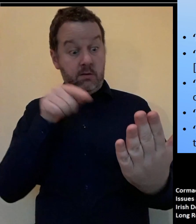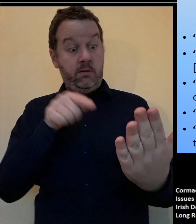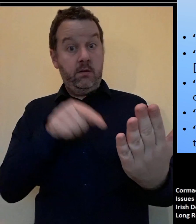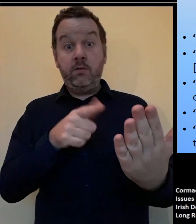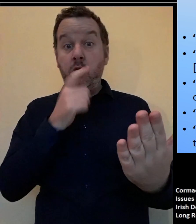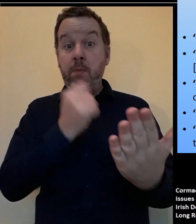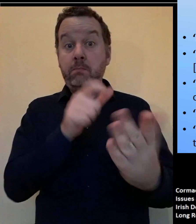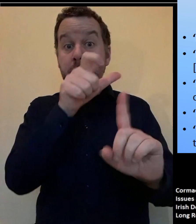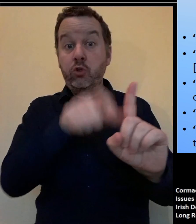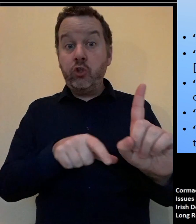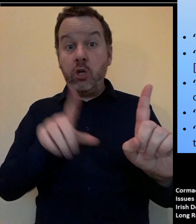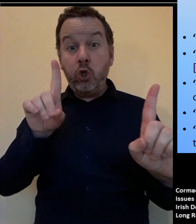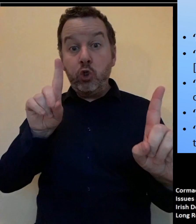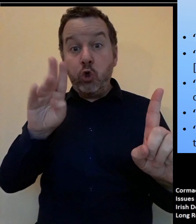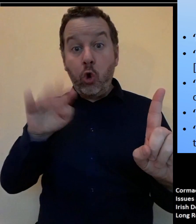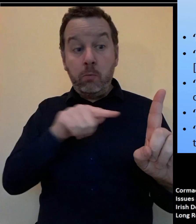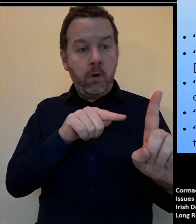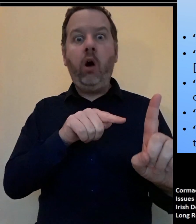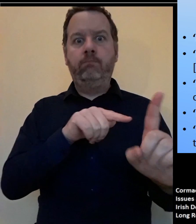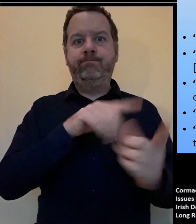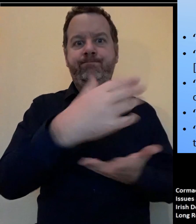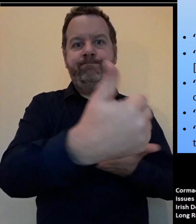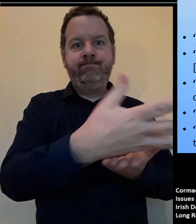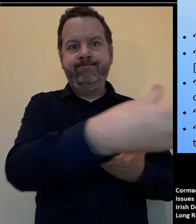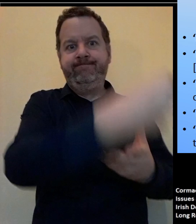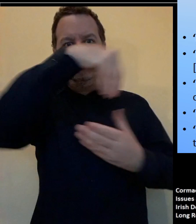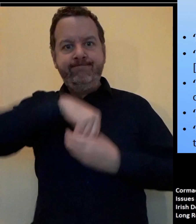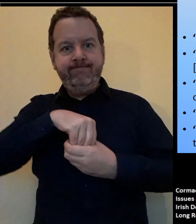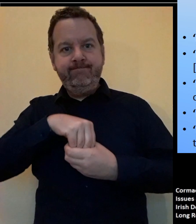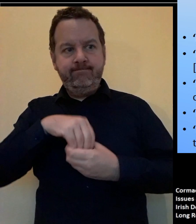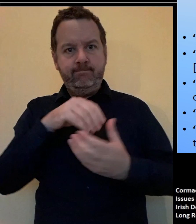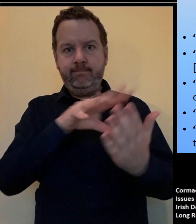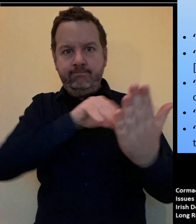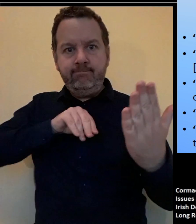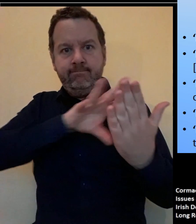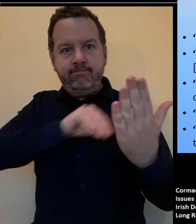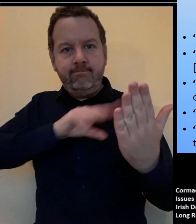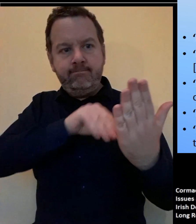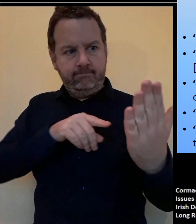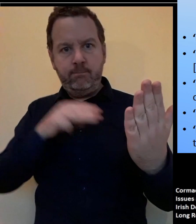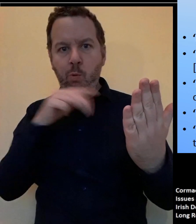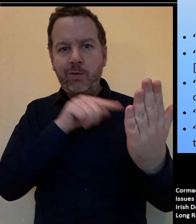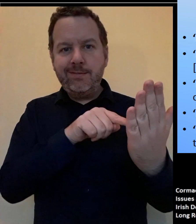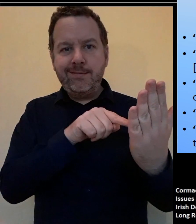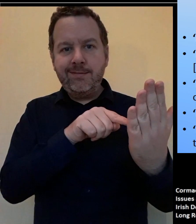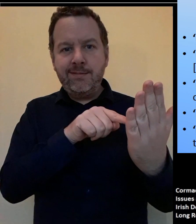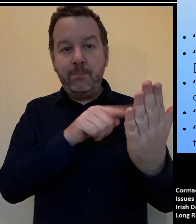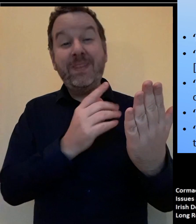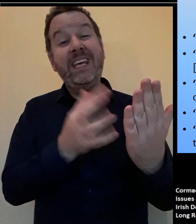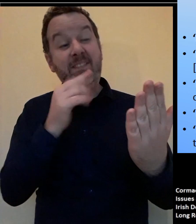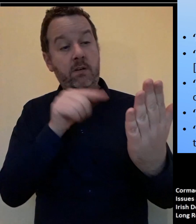that any individual that I find described as simply 'dumb' I include in my study